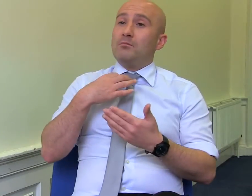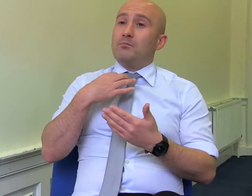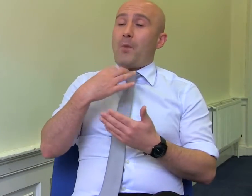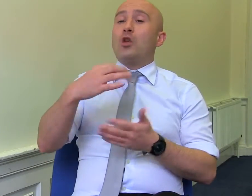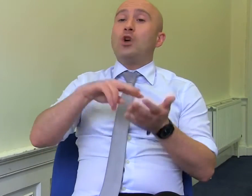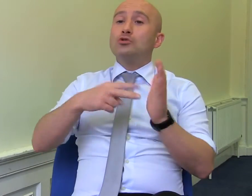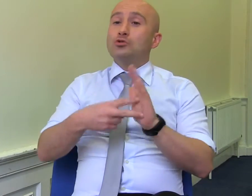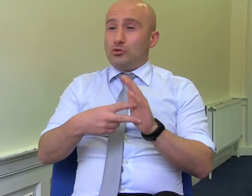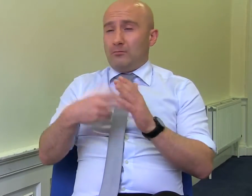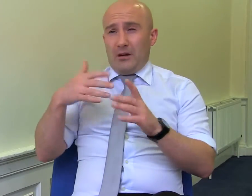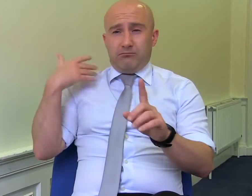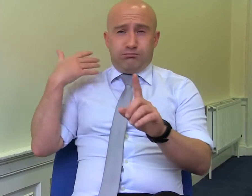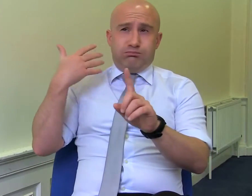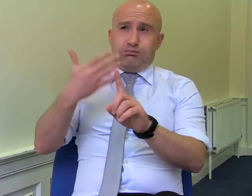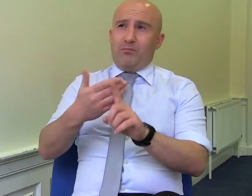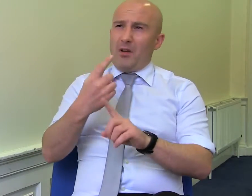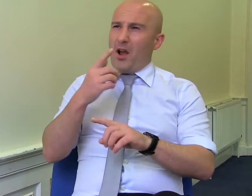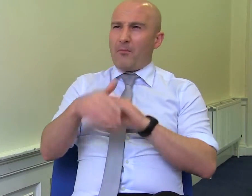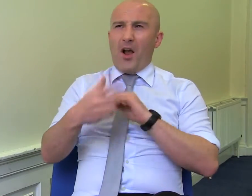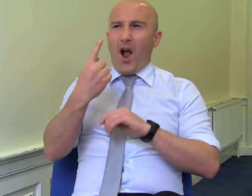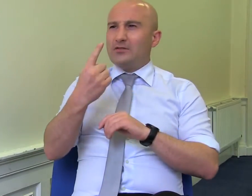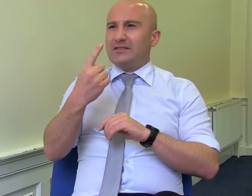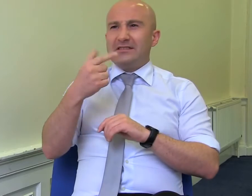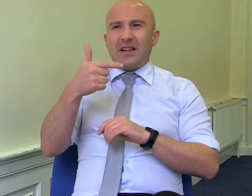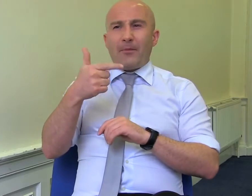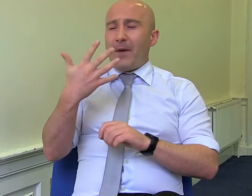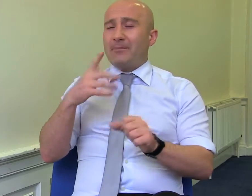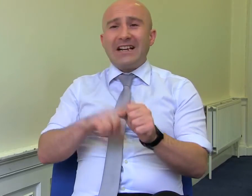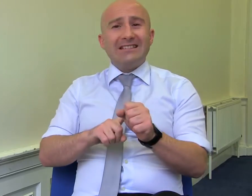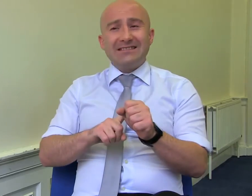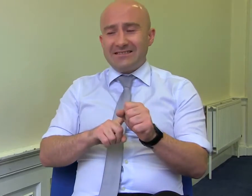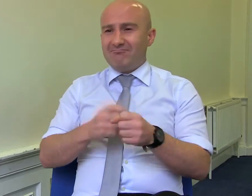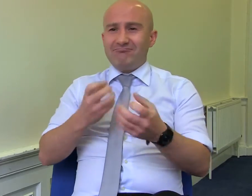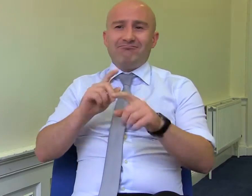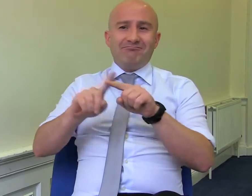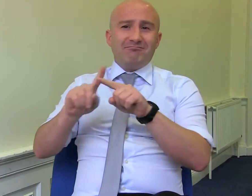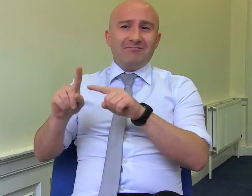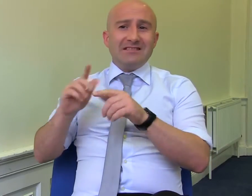Deaf Action is a voluntary organisation that’s been going for over 175 years now.